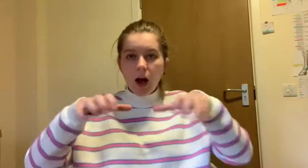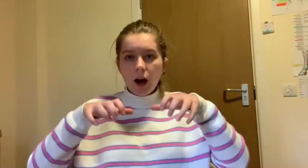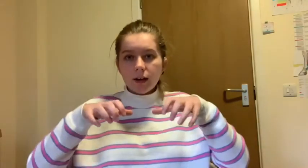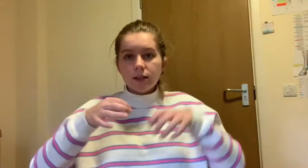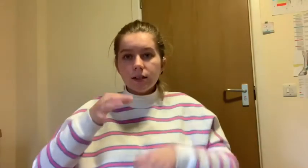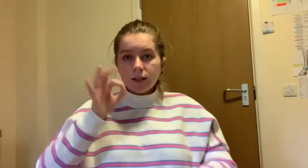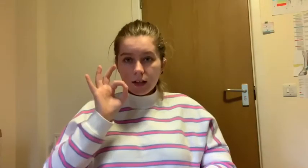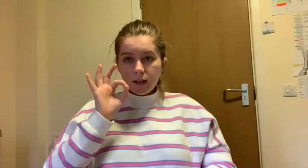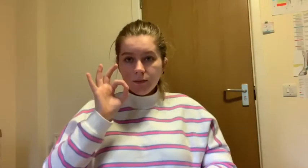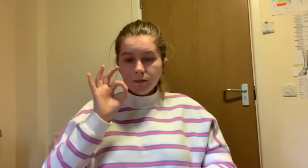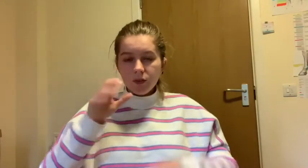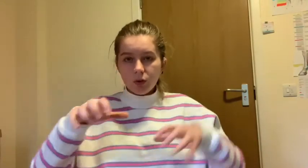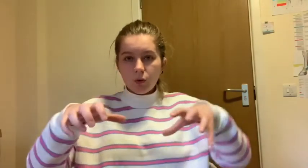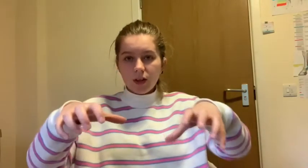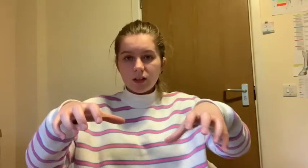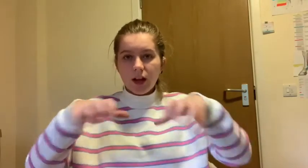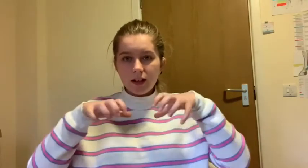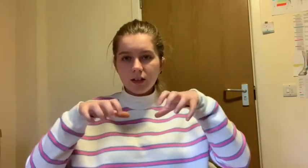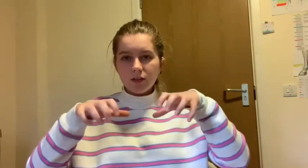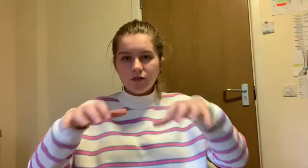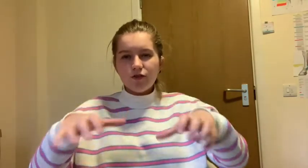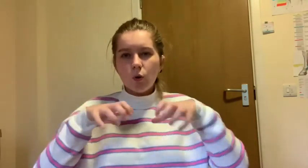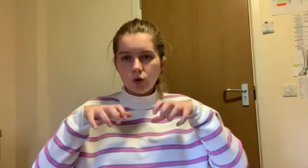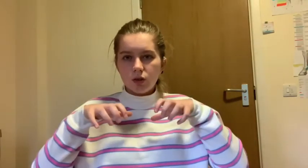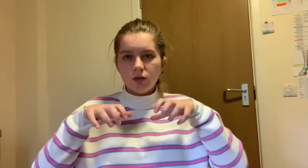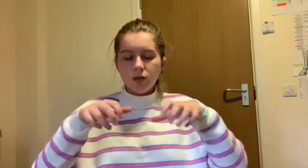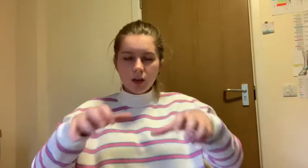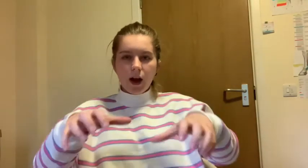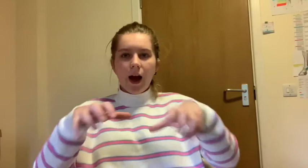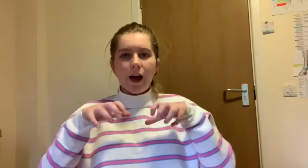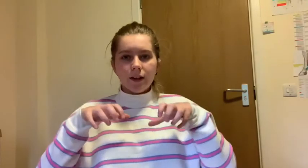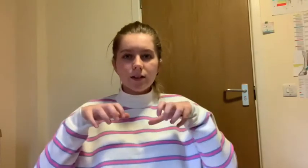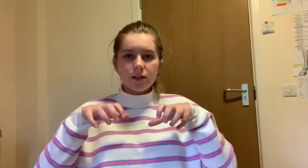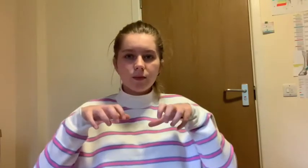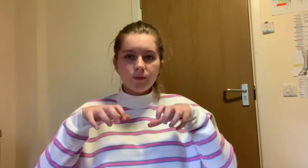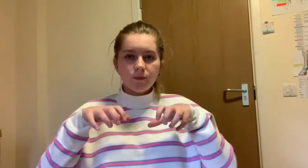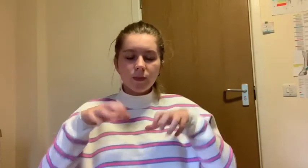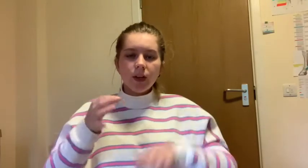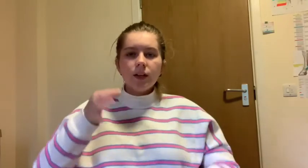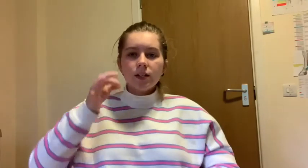"Ice tea", so that's like frozen. "Ice"